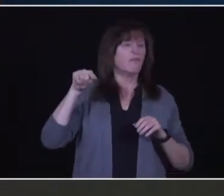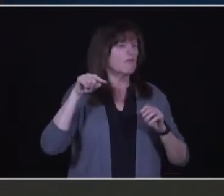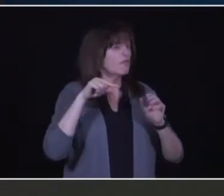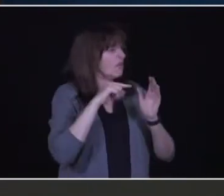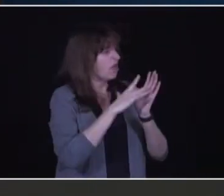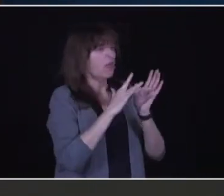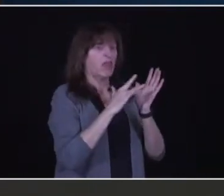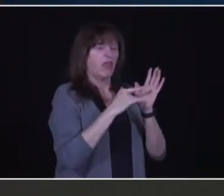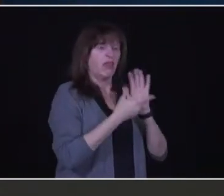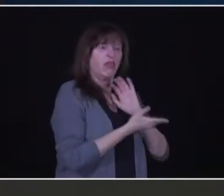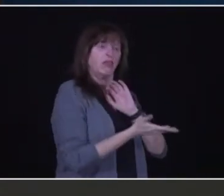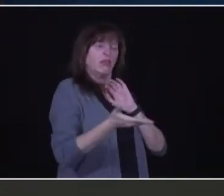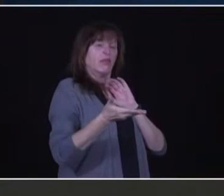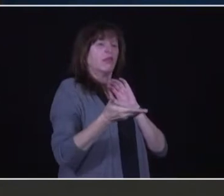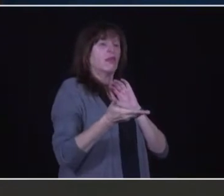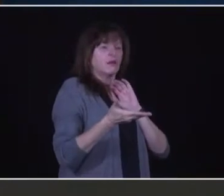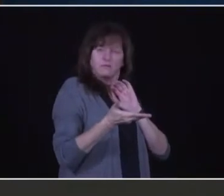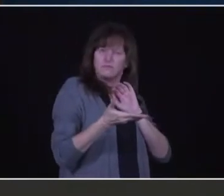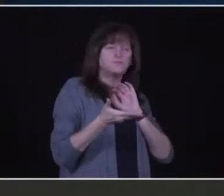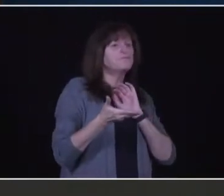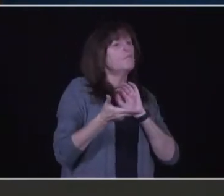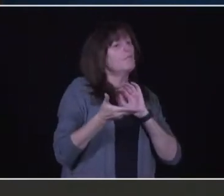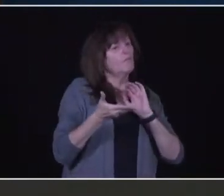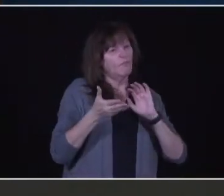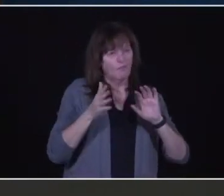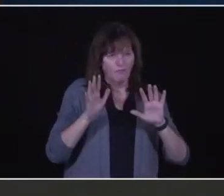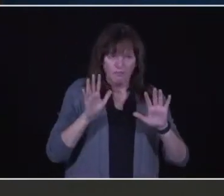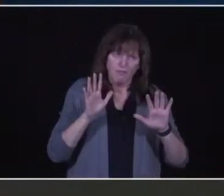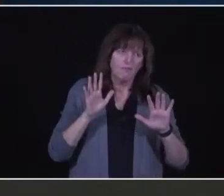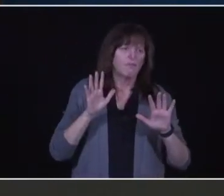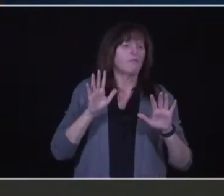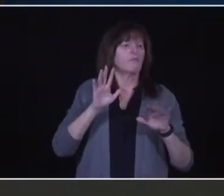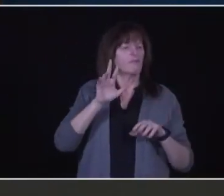$307 million investment in our antihuman trafficking strategy.